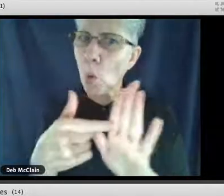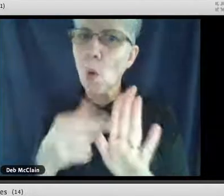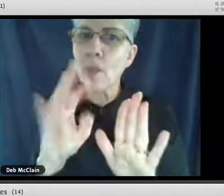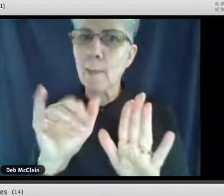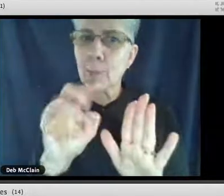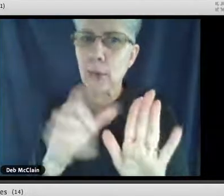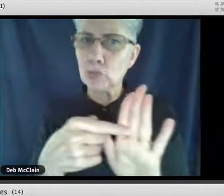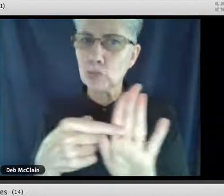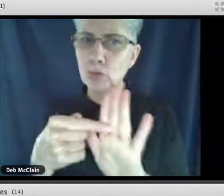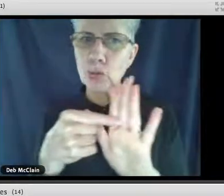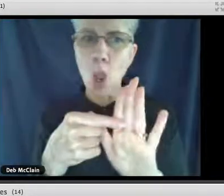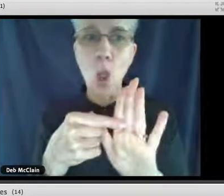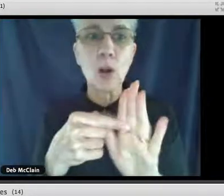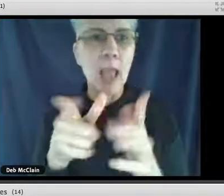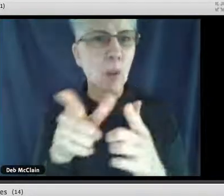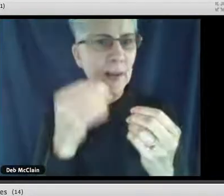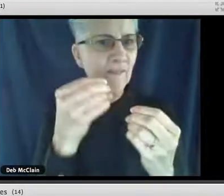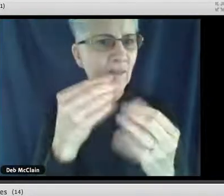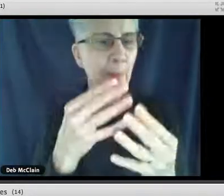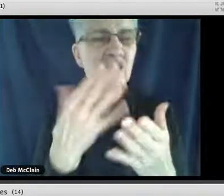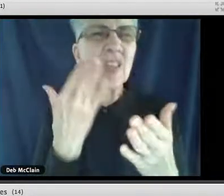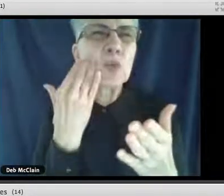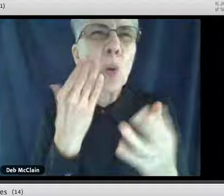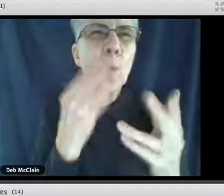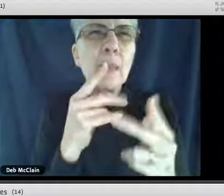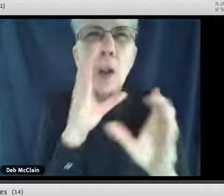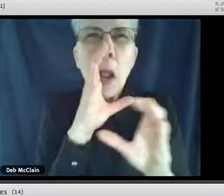And quick information, things you know people are looking at your website